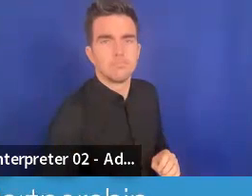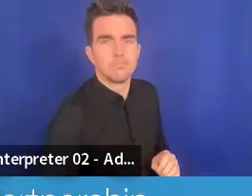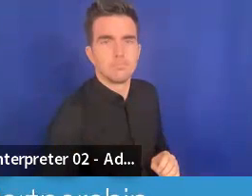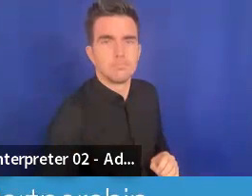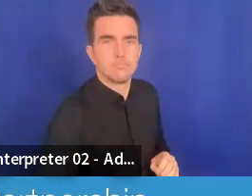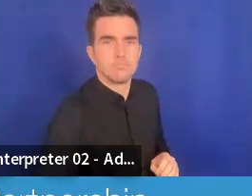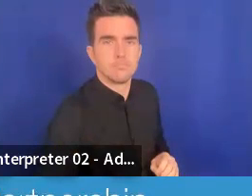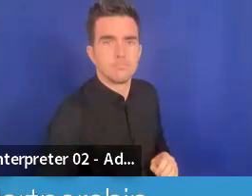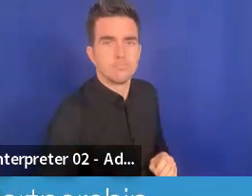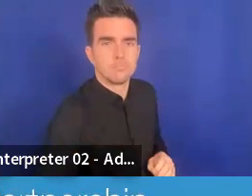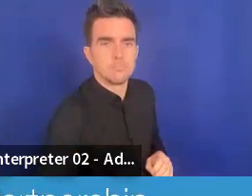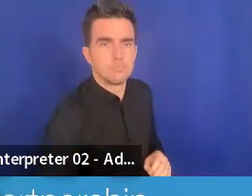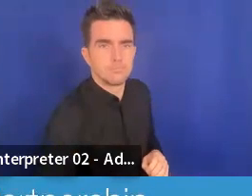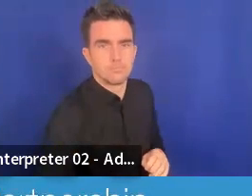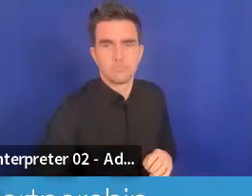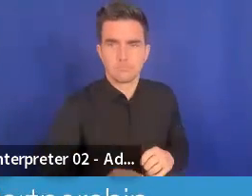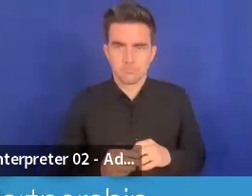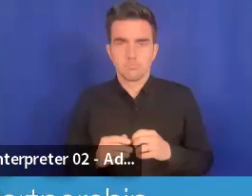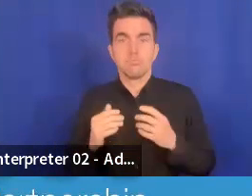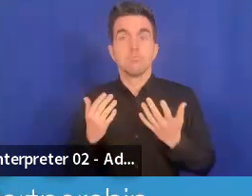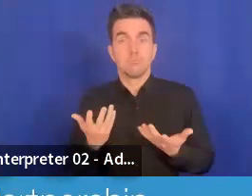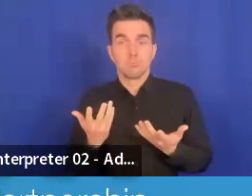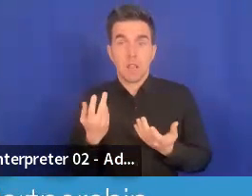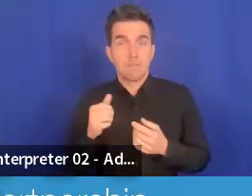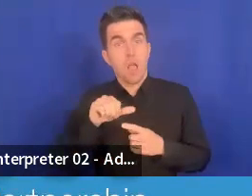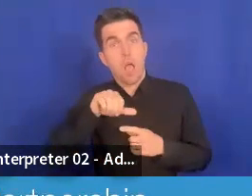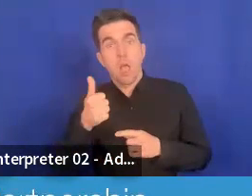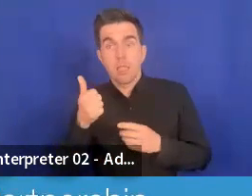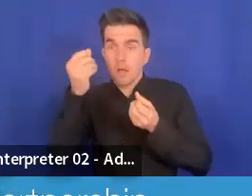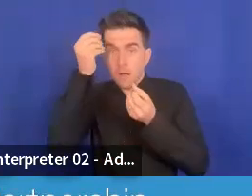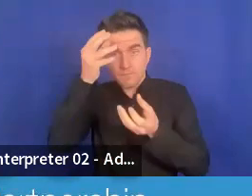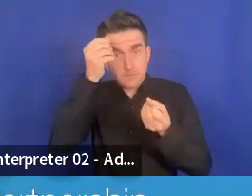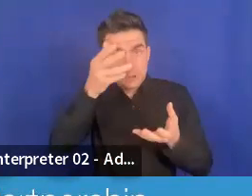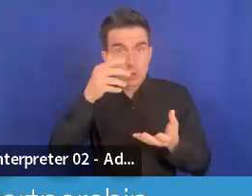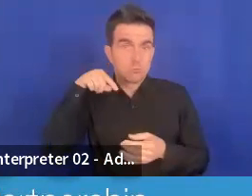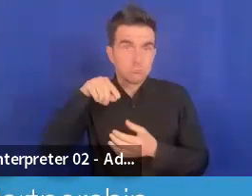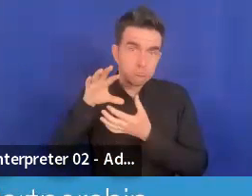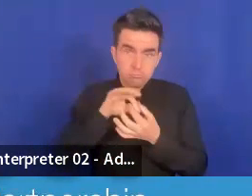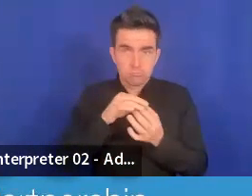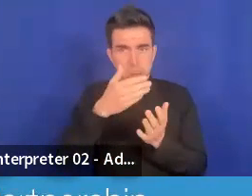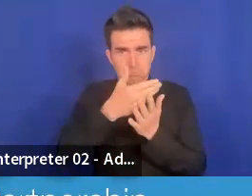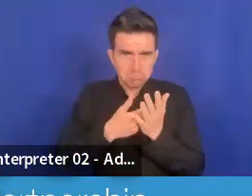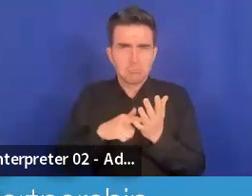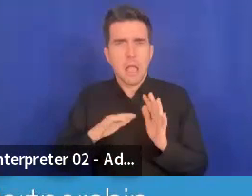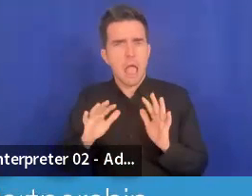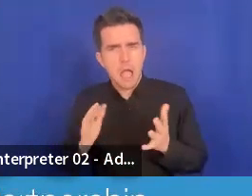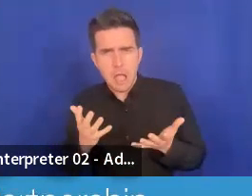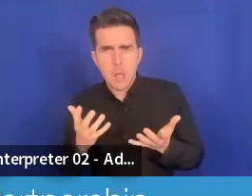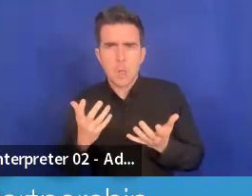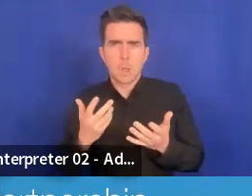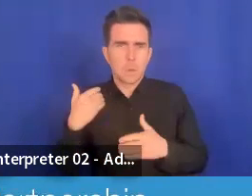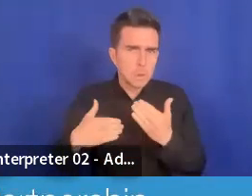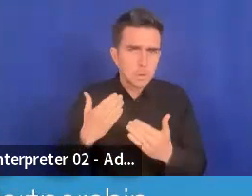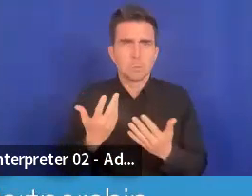will be managed, but it's usually the Secretariat staff for the President of the General Assembly.